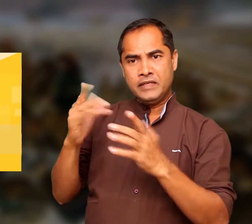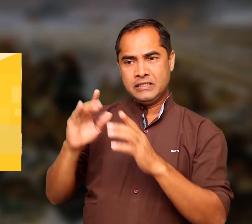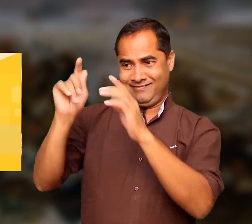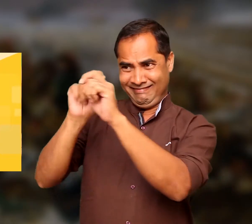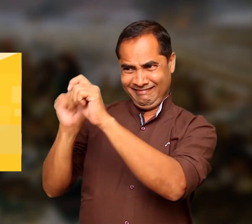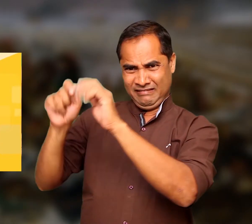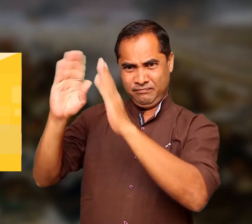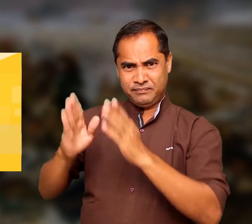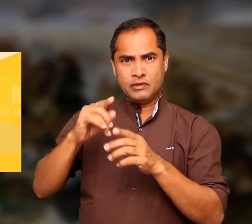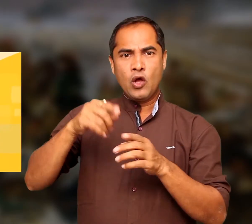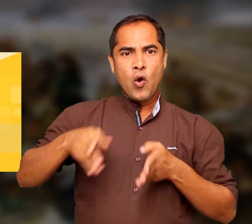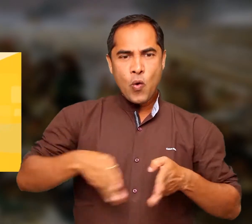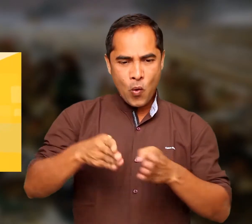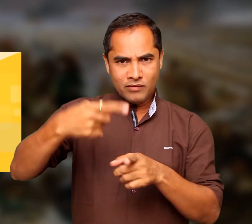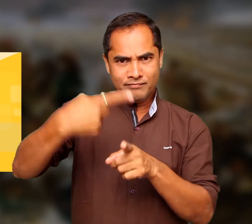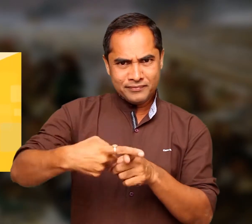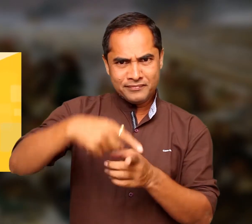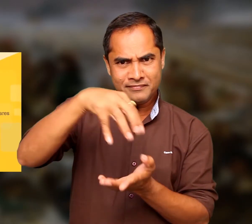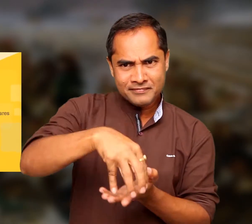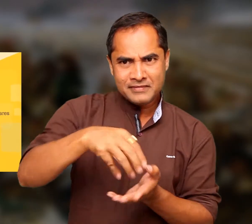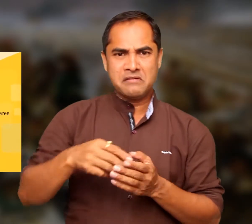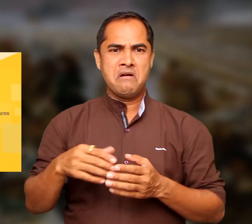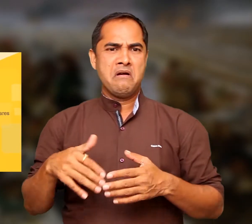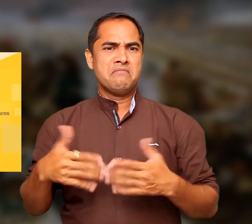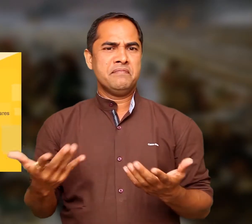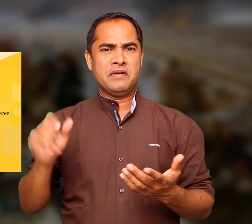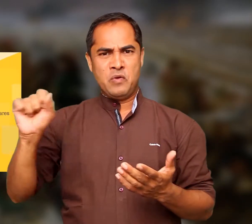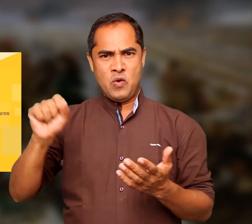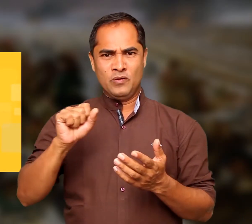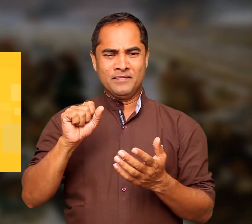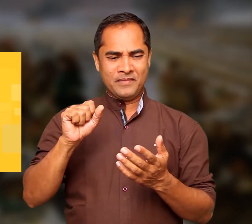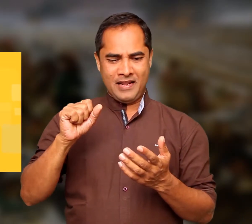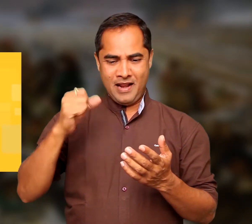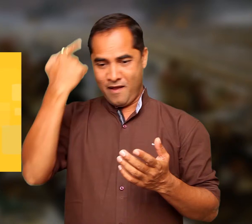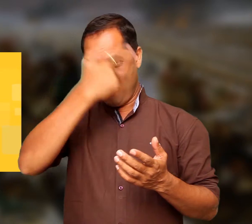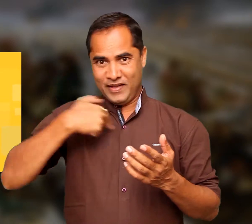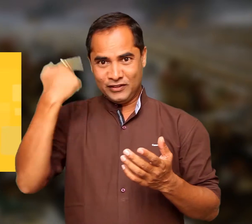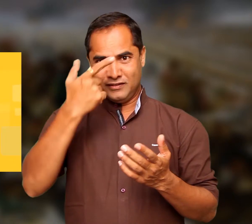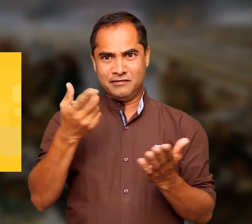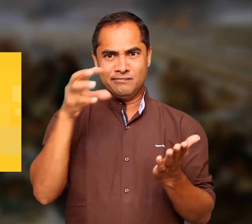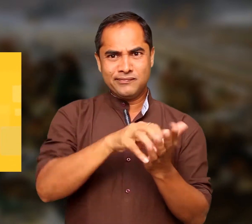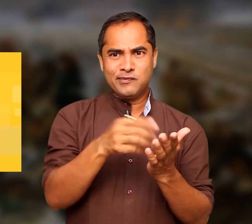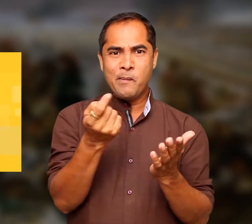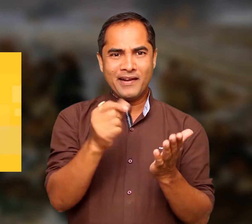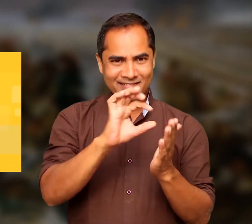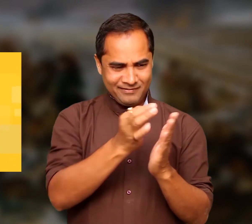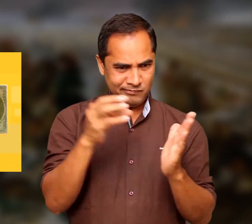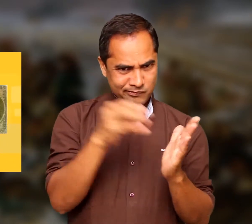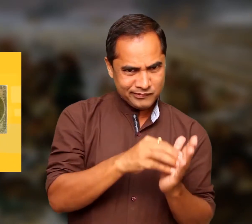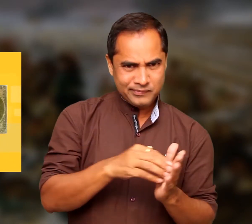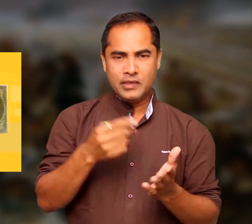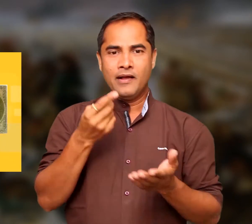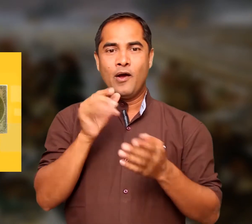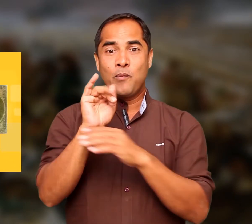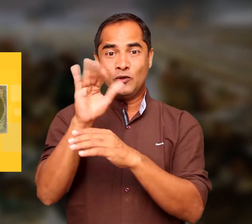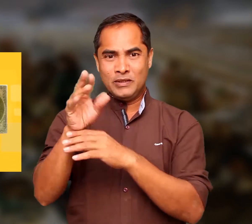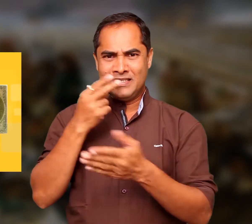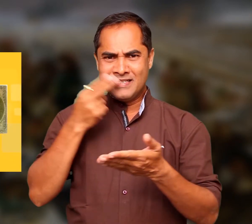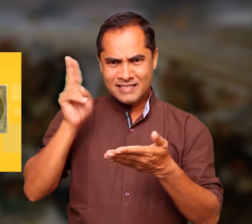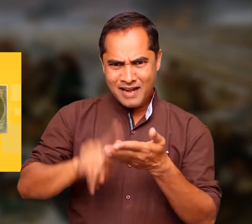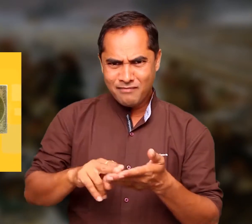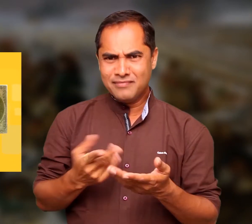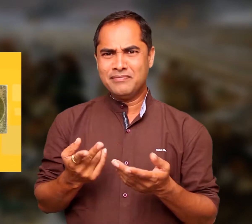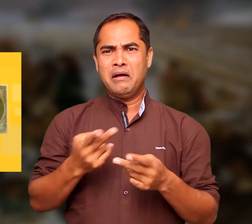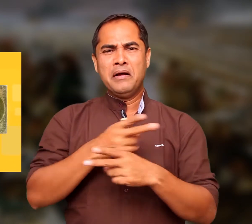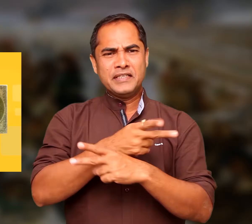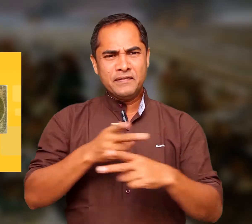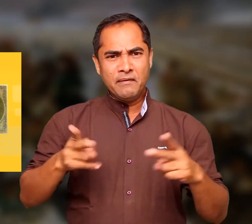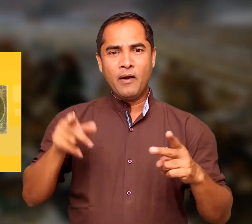public squares and her images were marked on coins and stamps to persuade